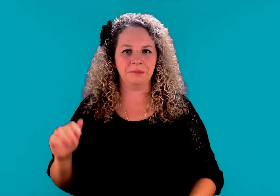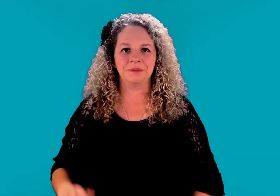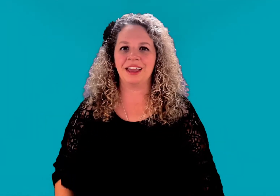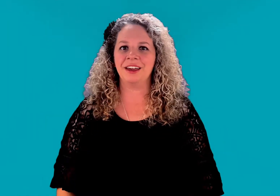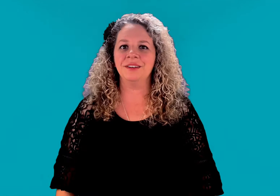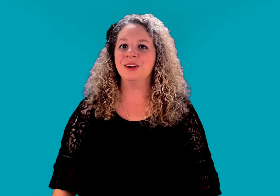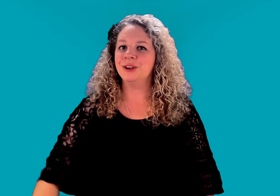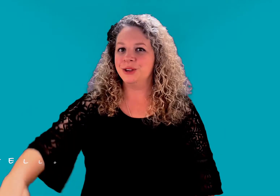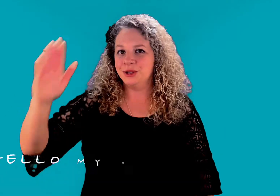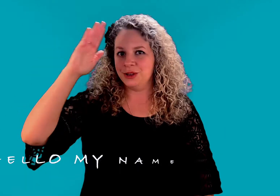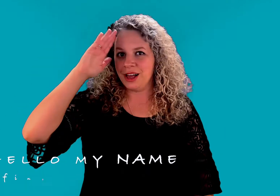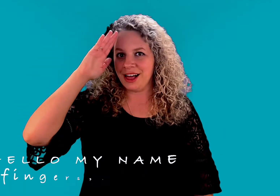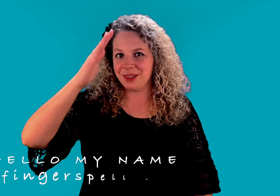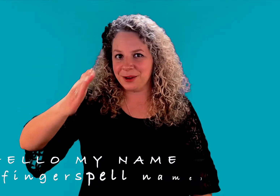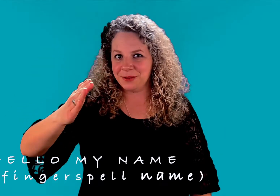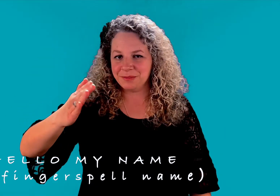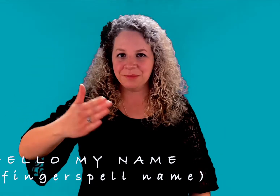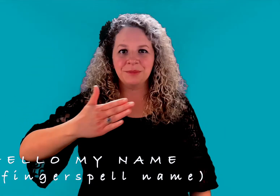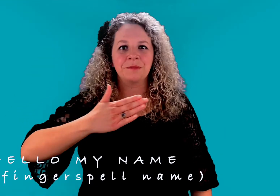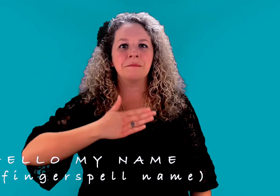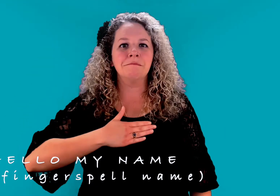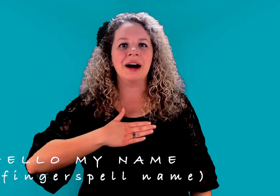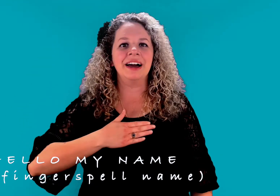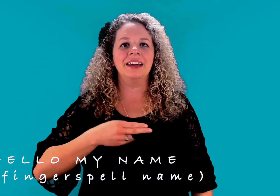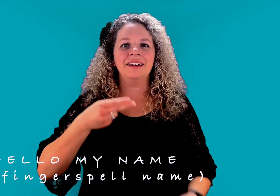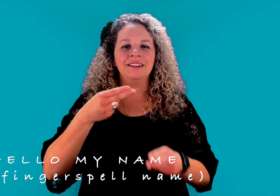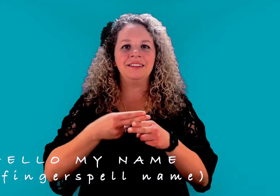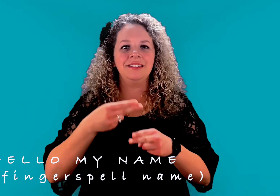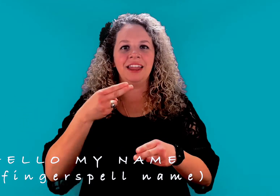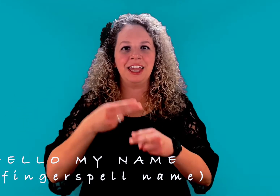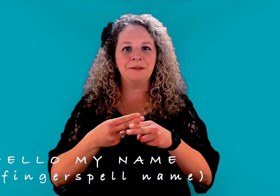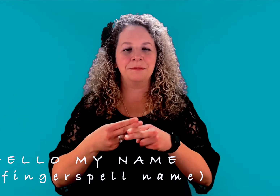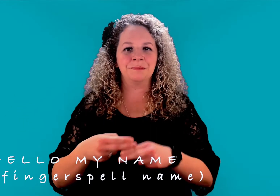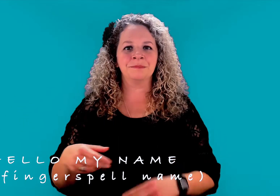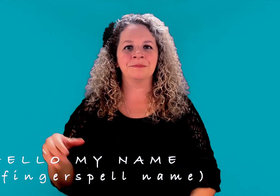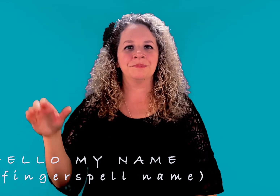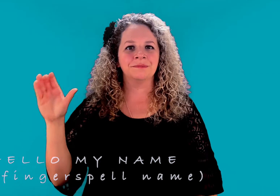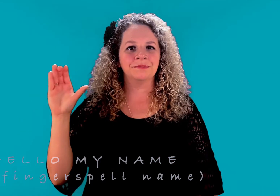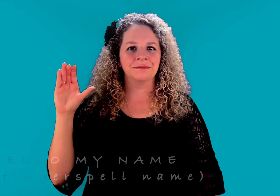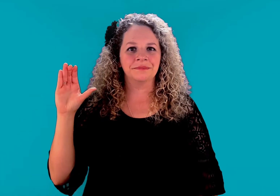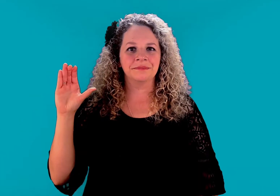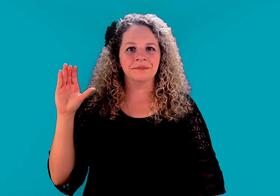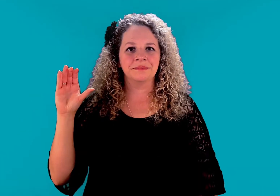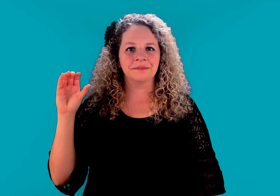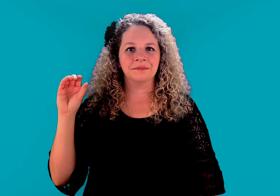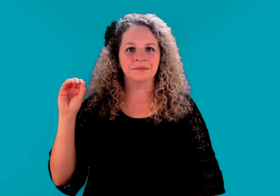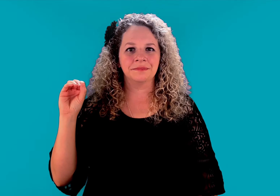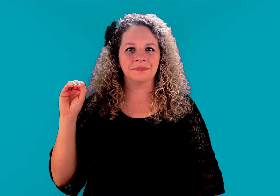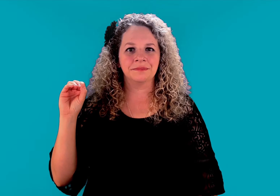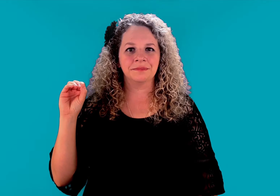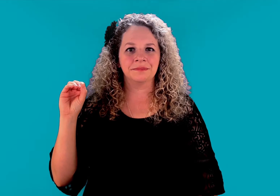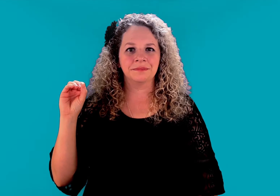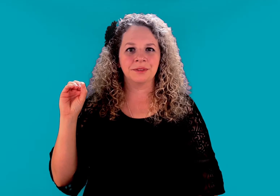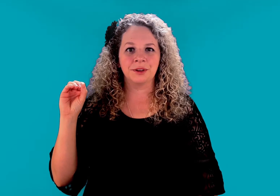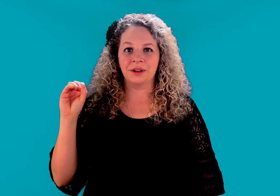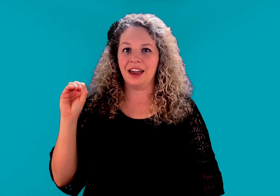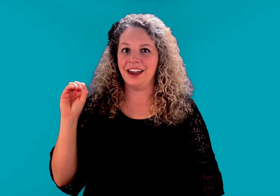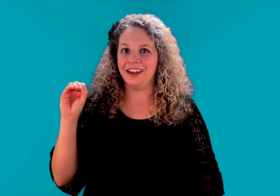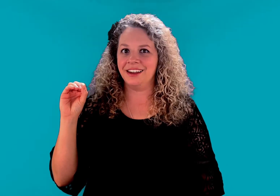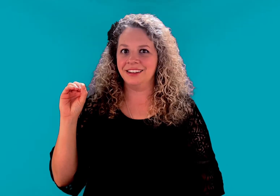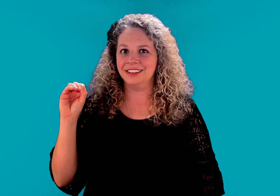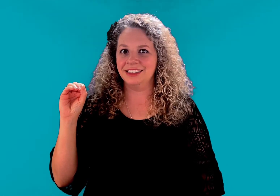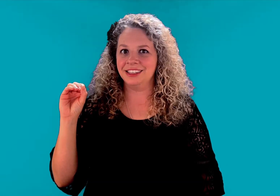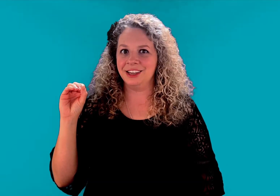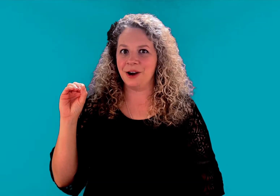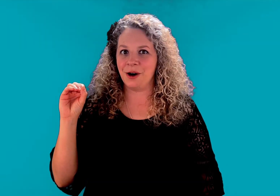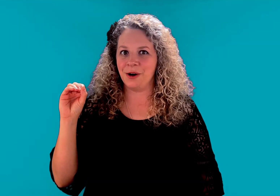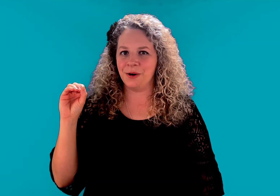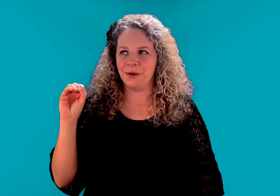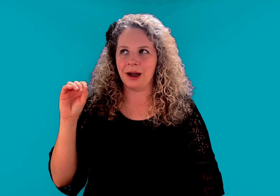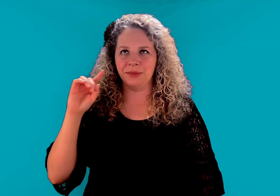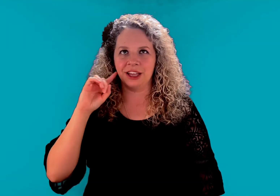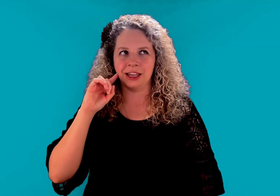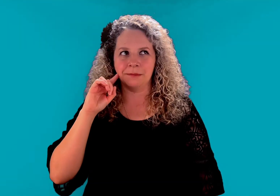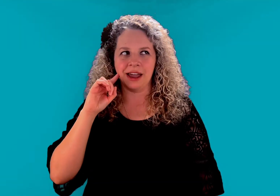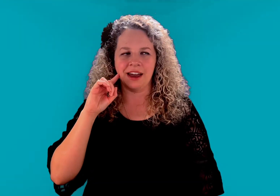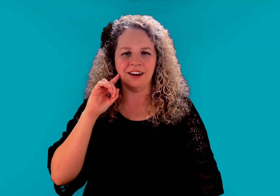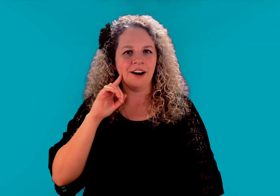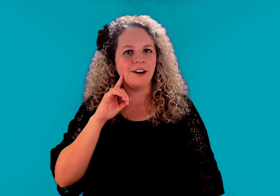Okay, HELLO MY NAME C-O. Okay, C-O i'm thinking in my head. Oh,